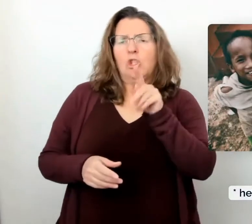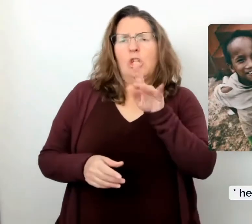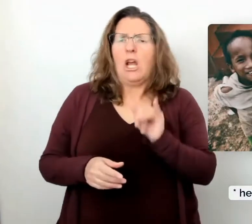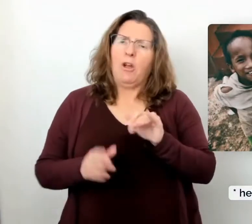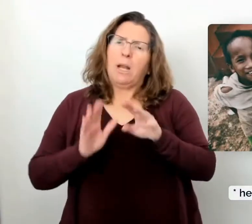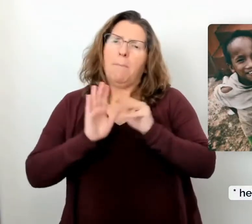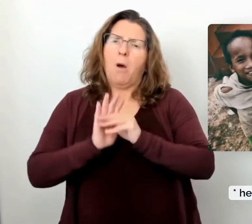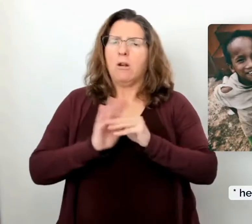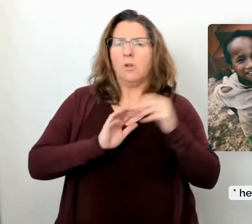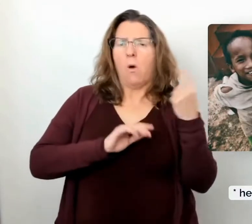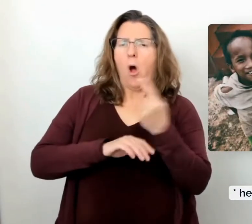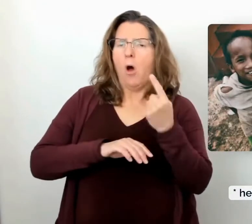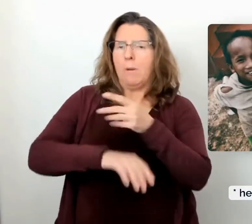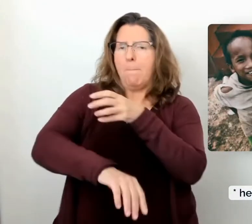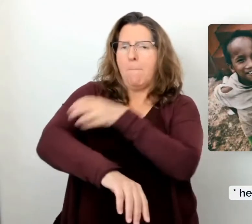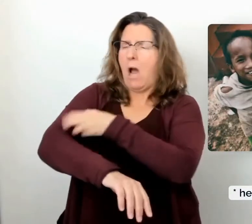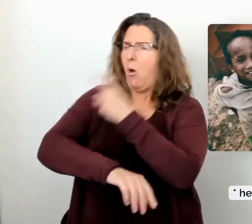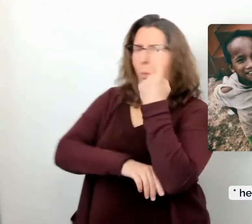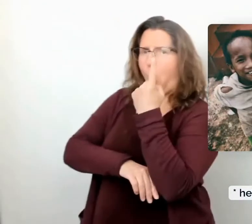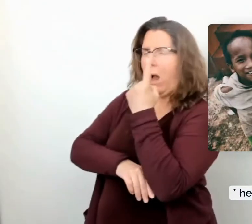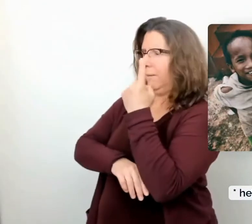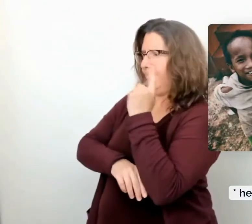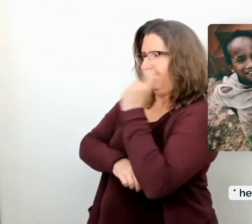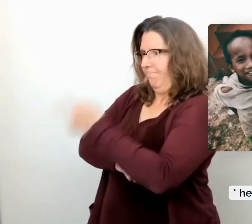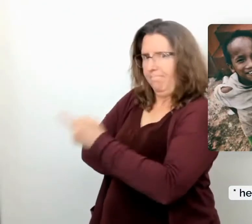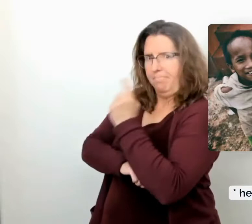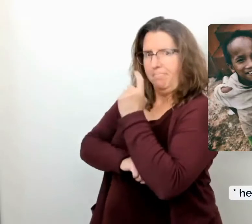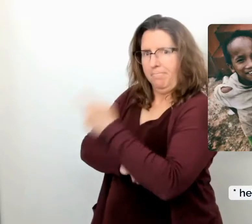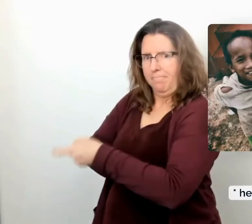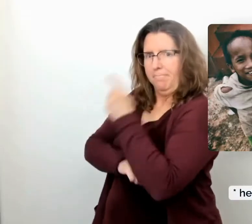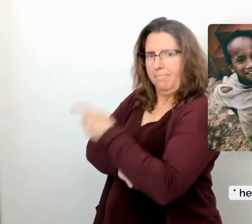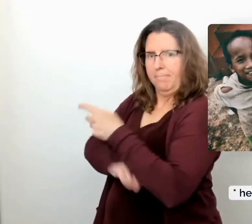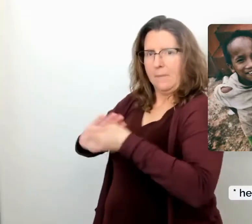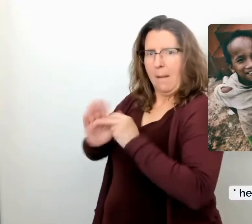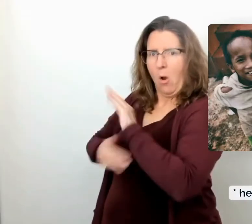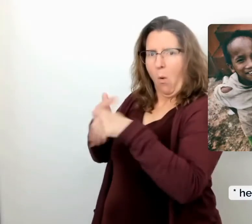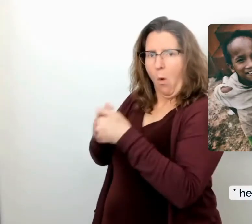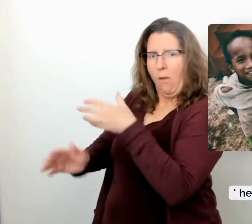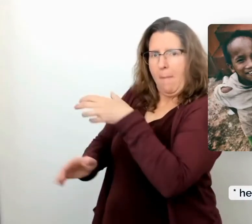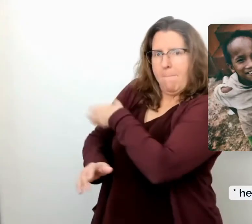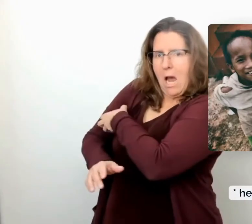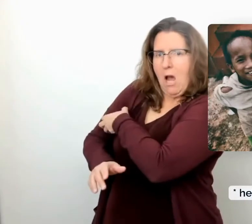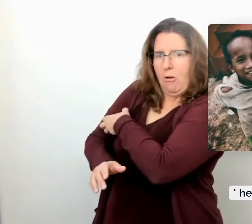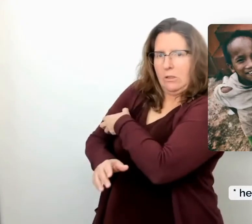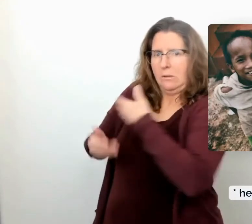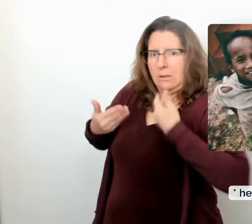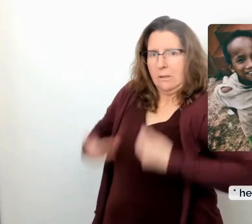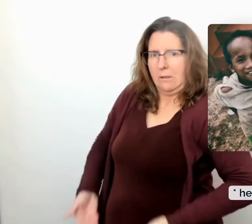The charity-based model puts all the power squarely in the hands of the 'giver.'